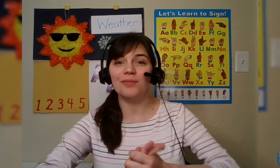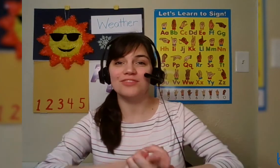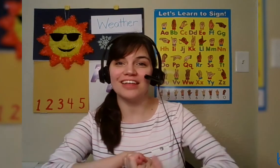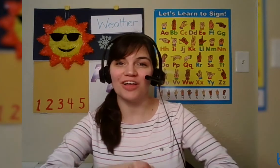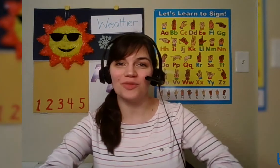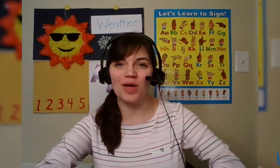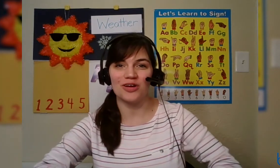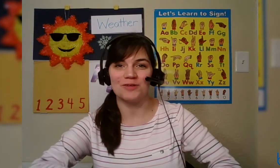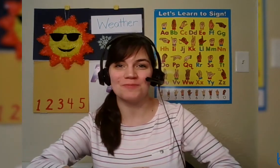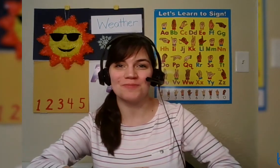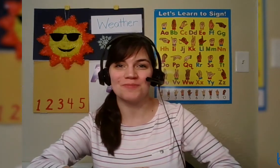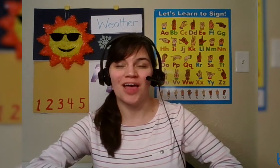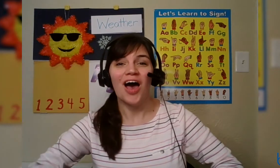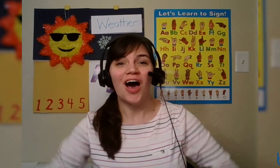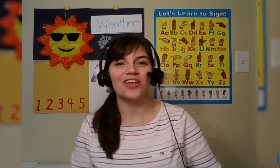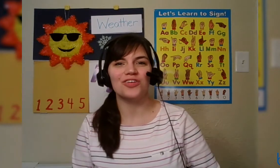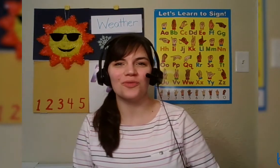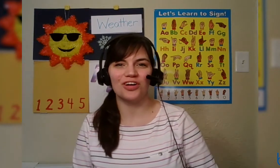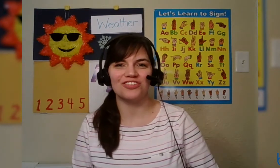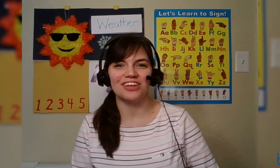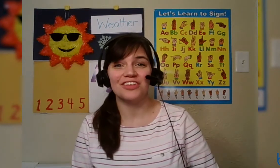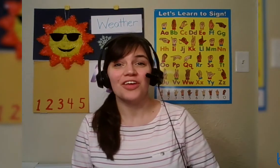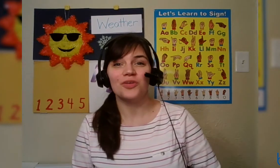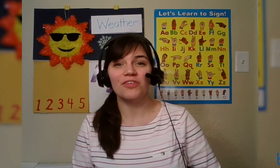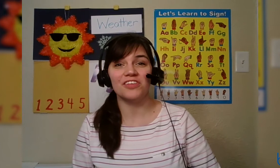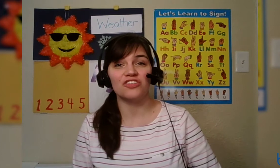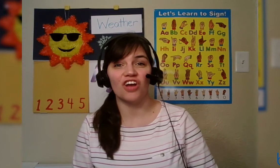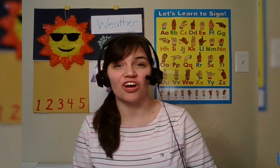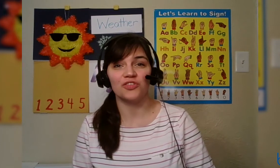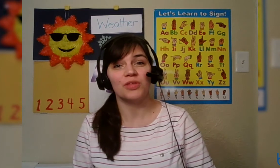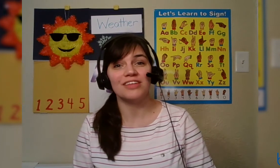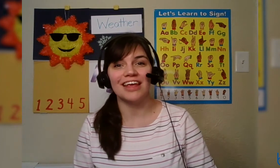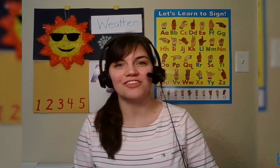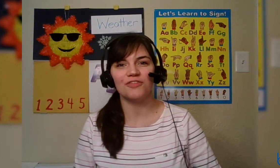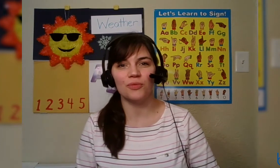updates on weather. On your worksheet, you will see a chart with the days of the